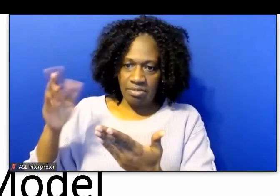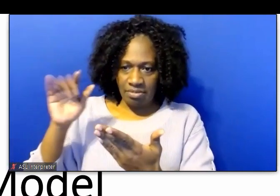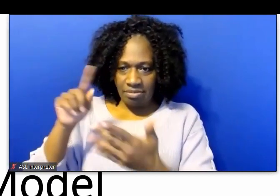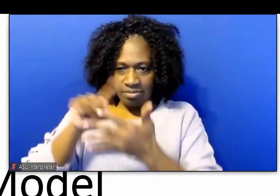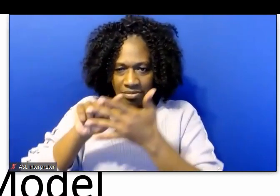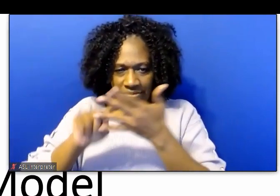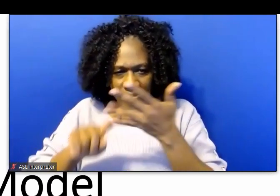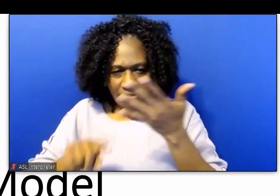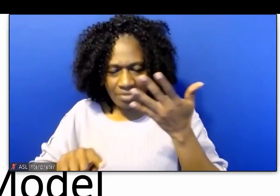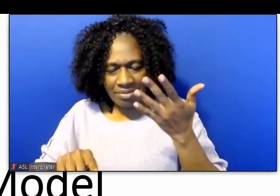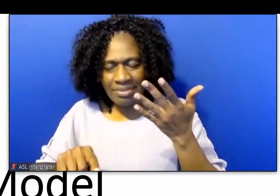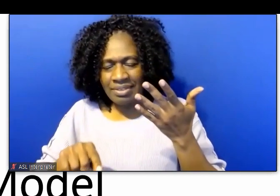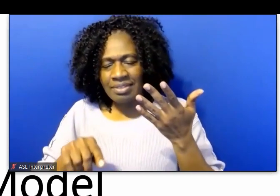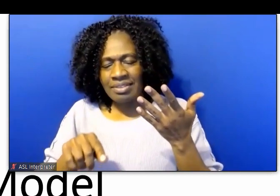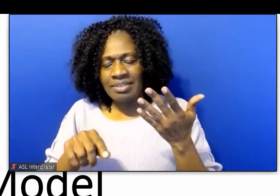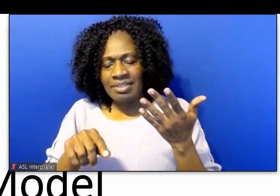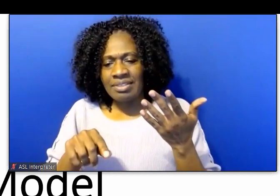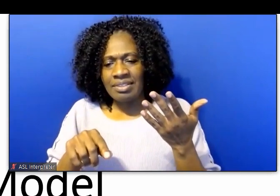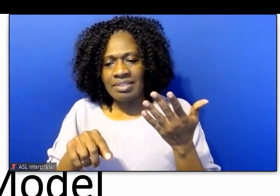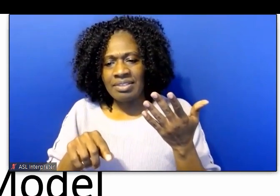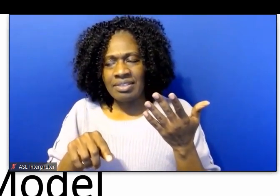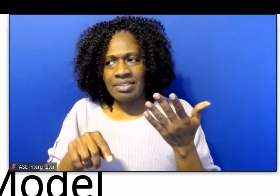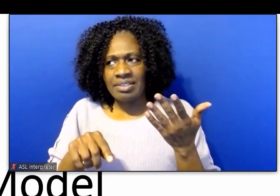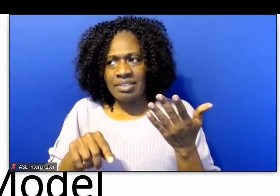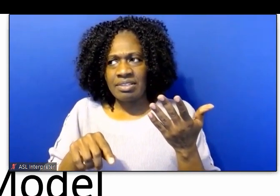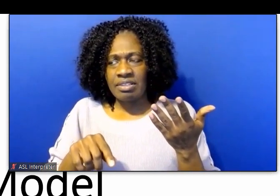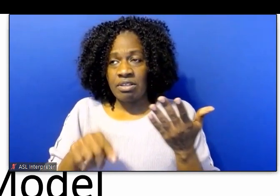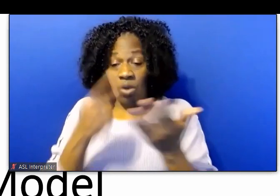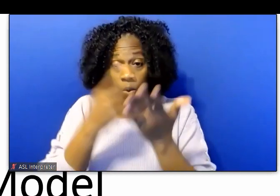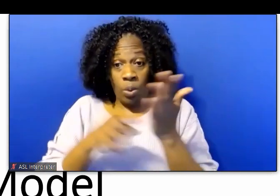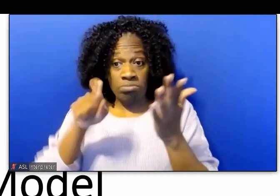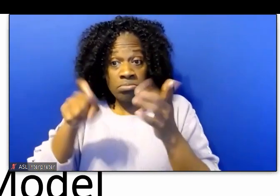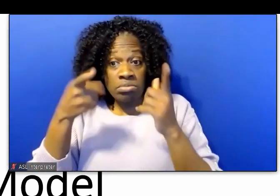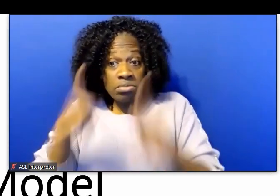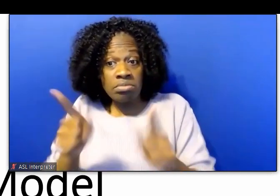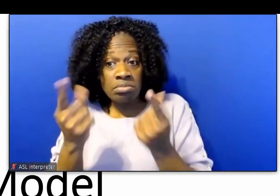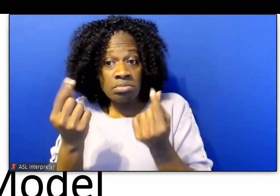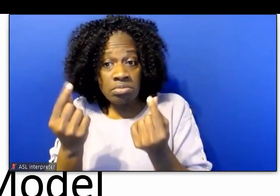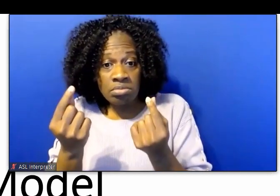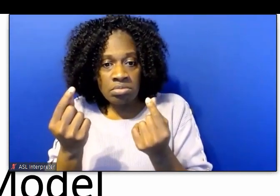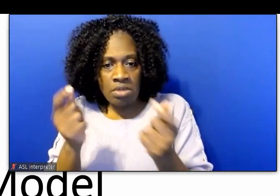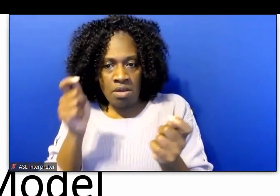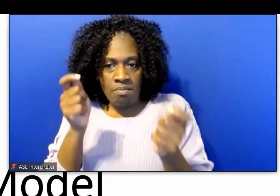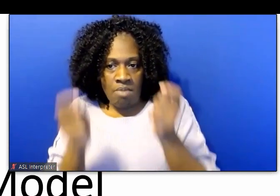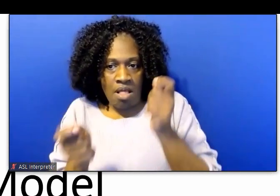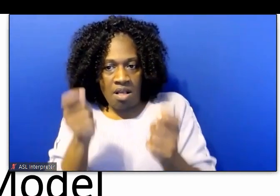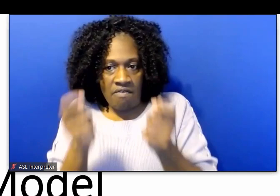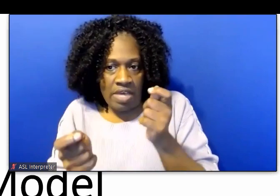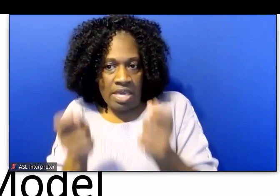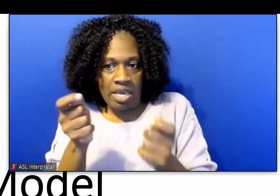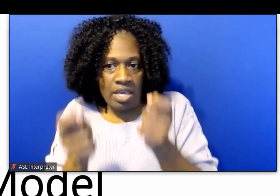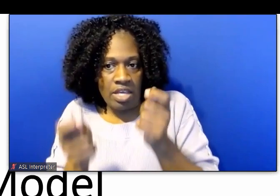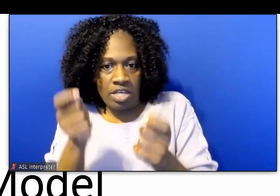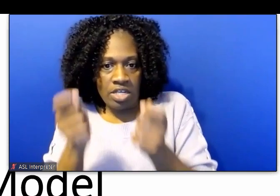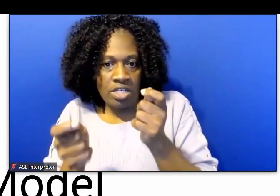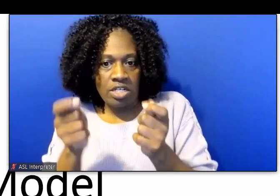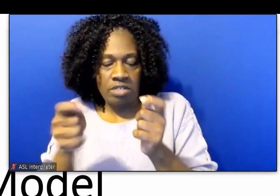So, what needs to happen is the modifications come in the environment.